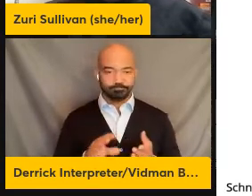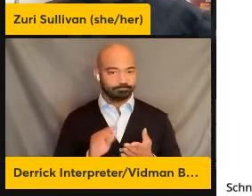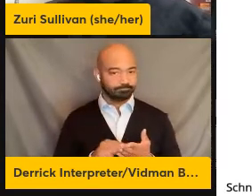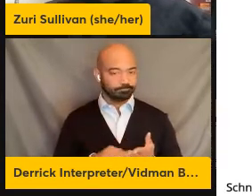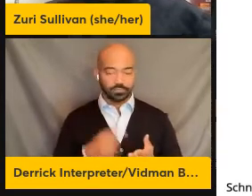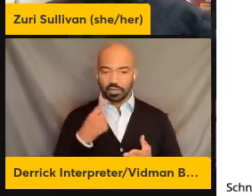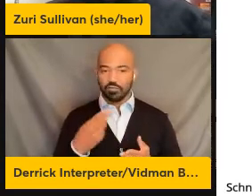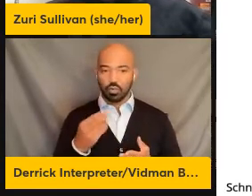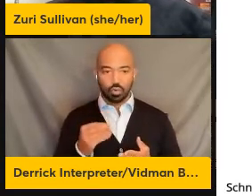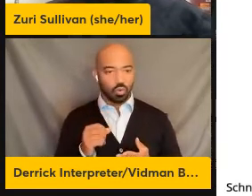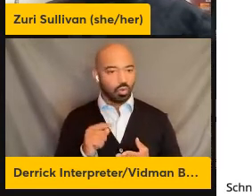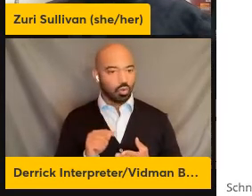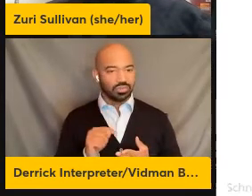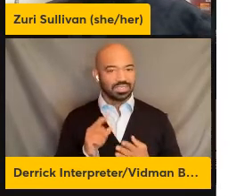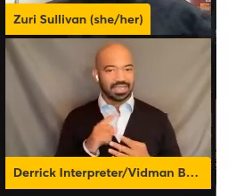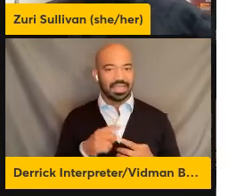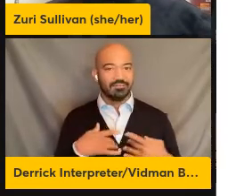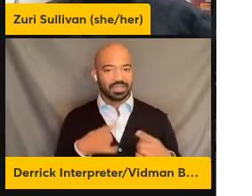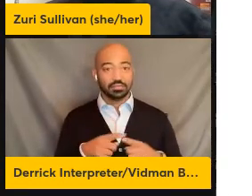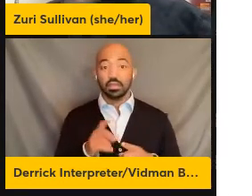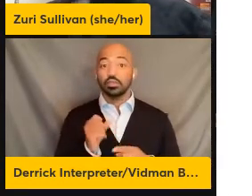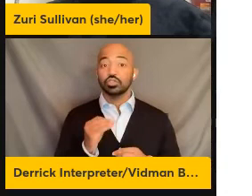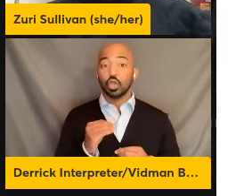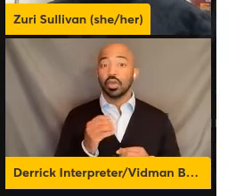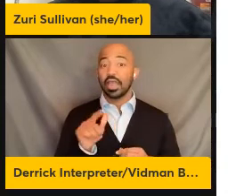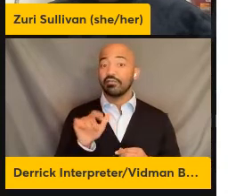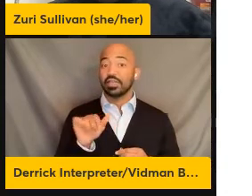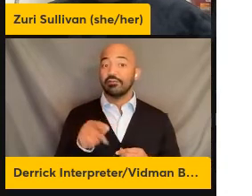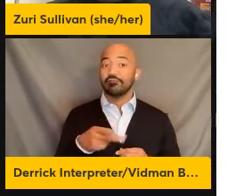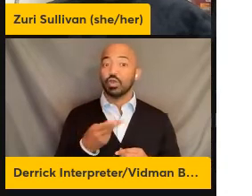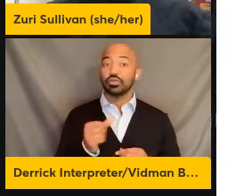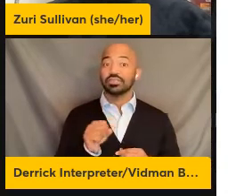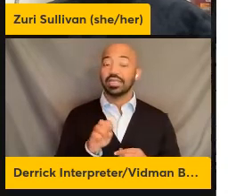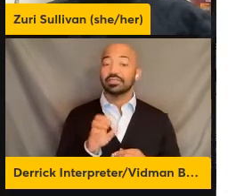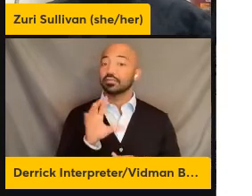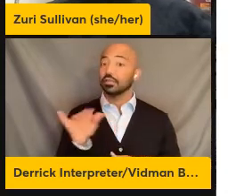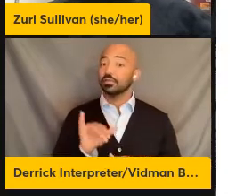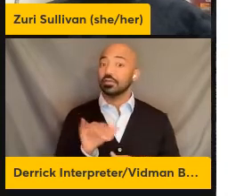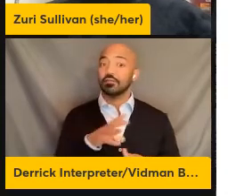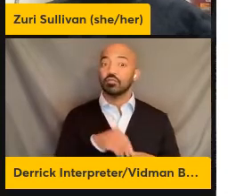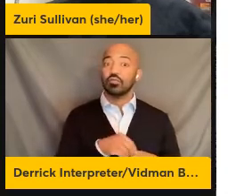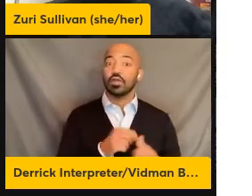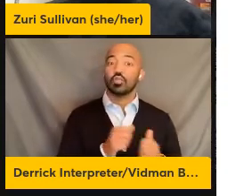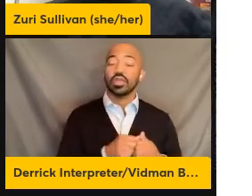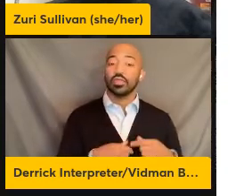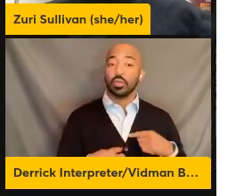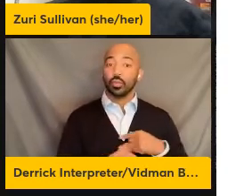defense. And so we asked whether lymphocytes might be similarly involved in the regulation of the intestinal response to